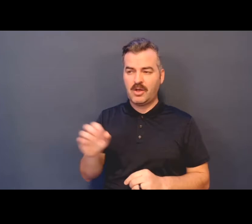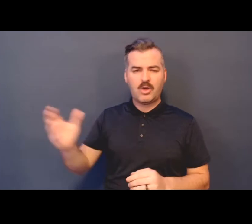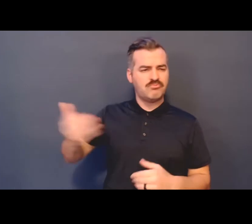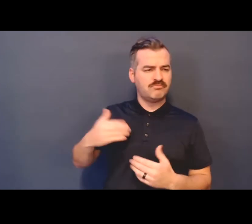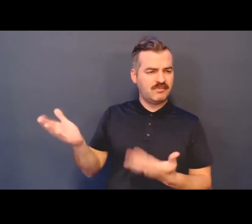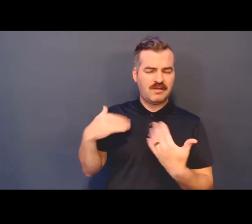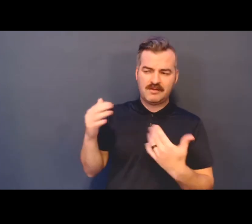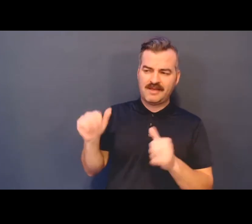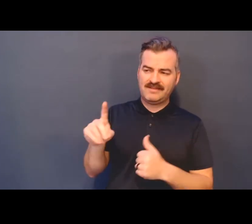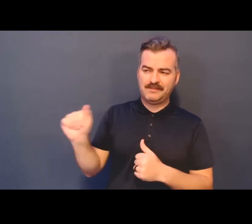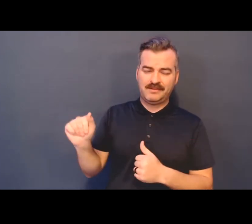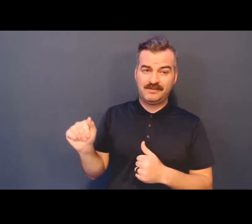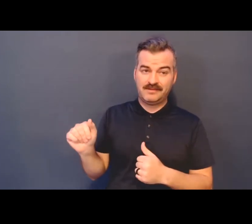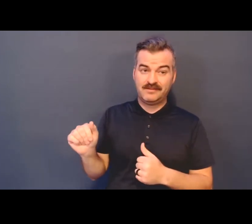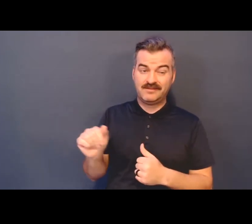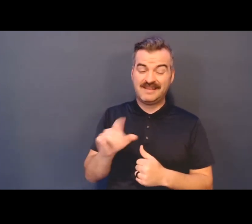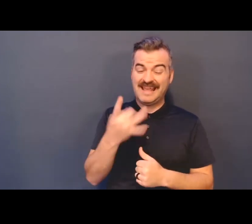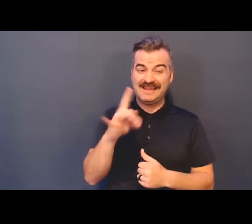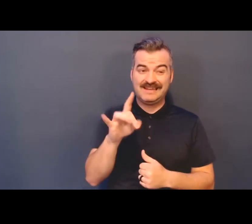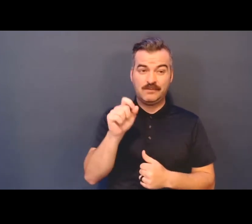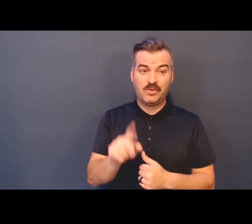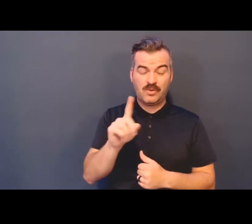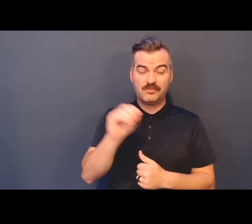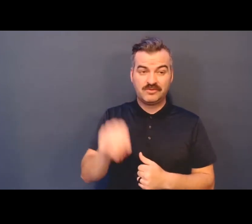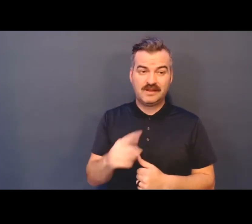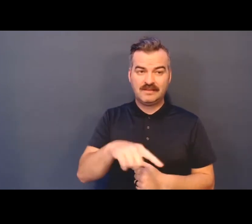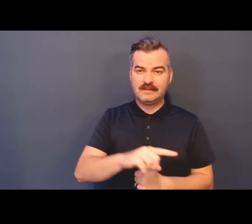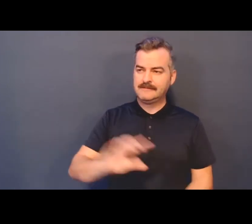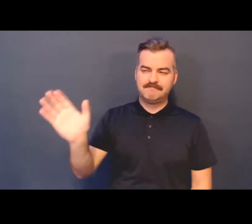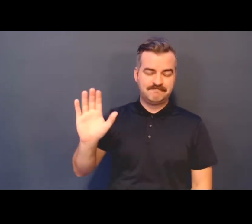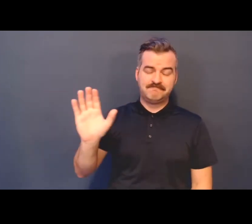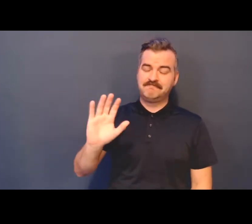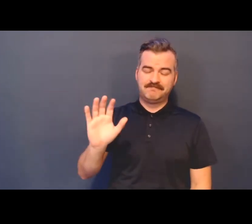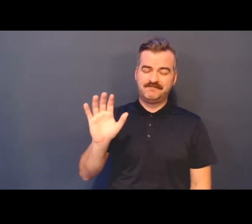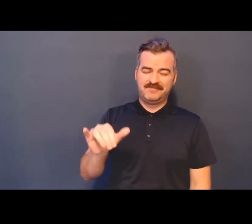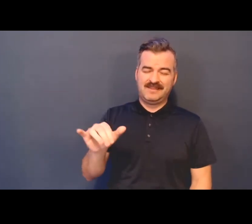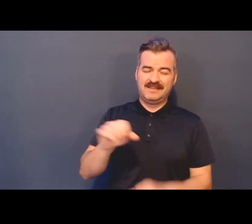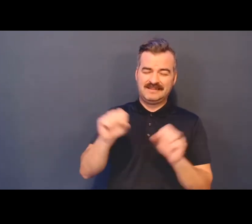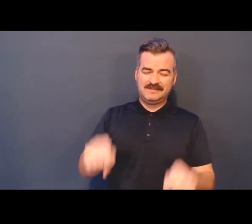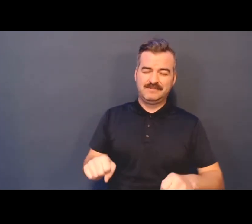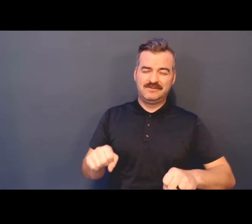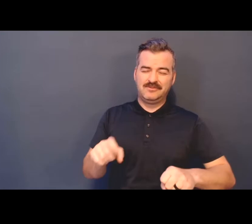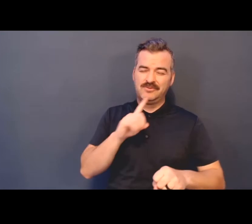practices and 18.1% strongly agreed that the health care system, often trips these patients